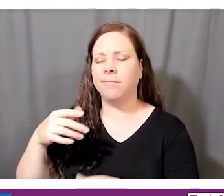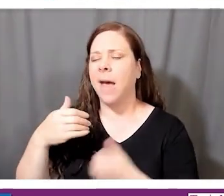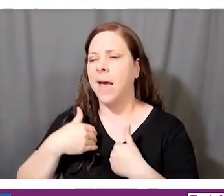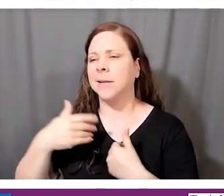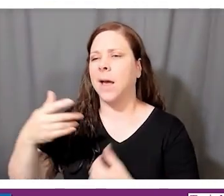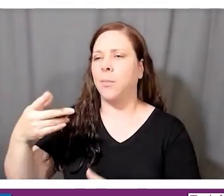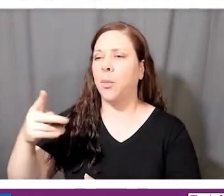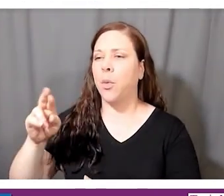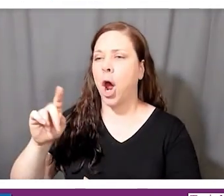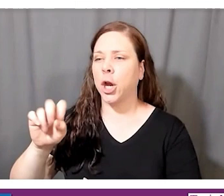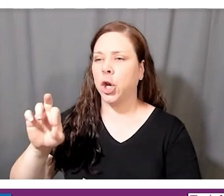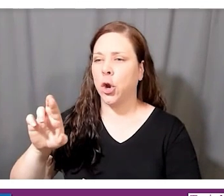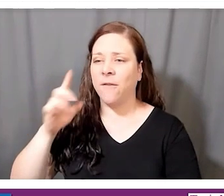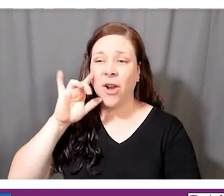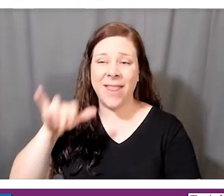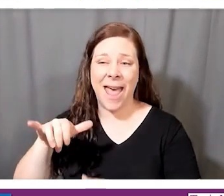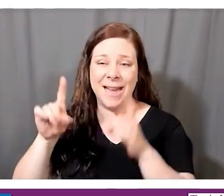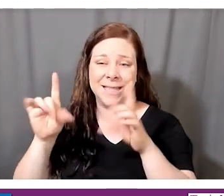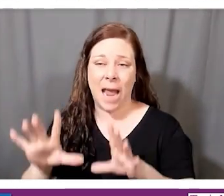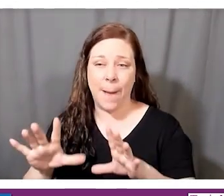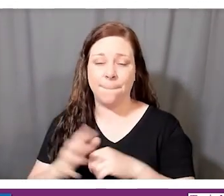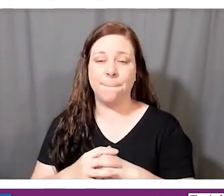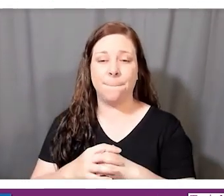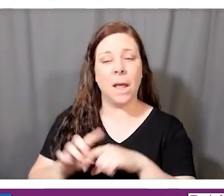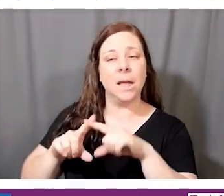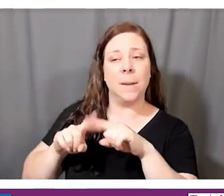just depending on the person's abilities with it.